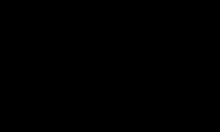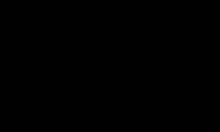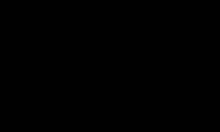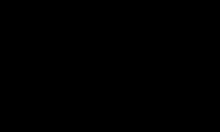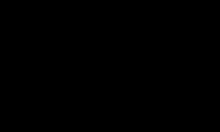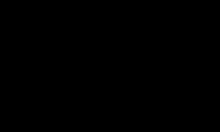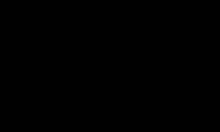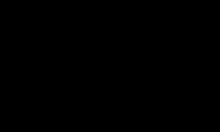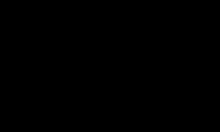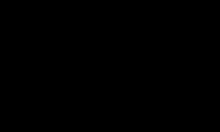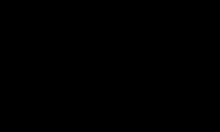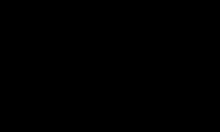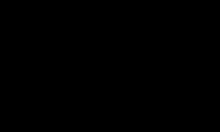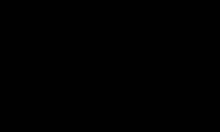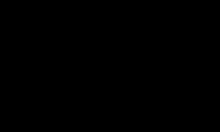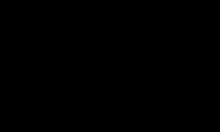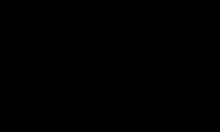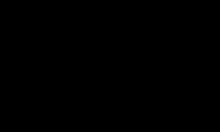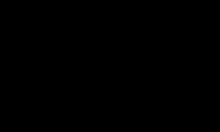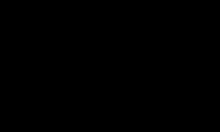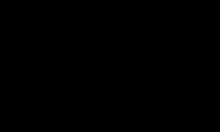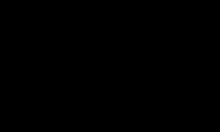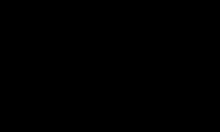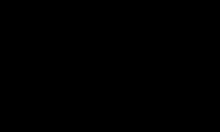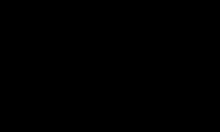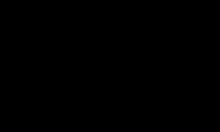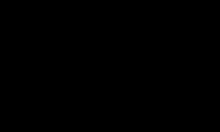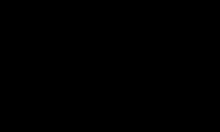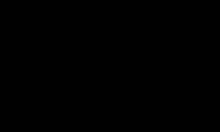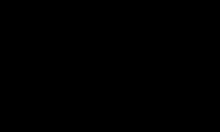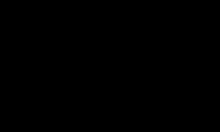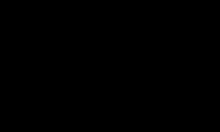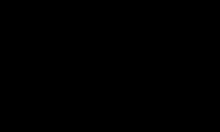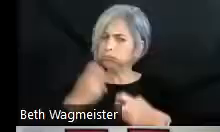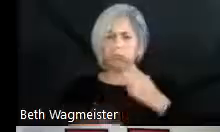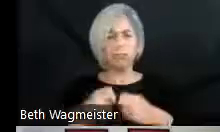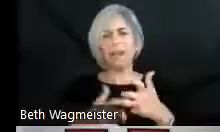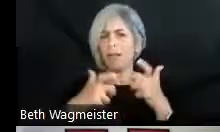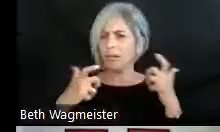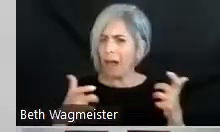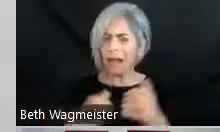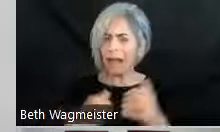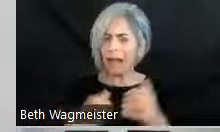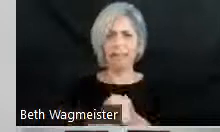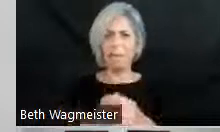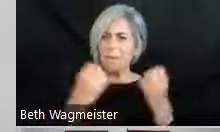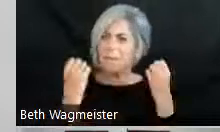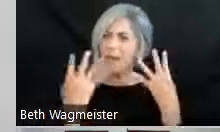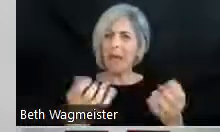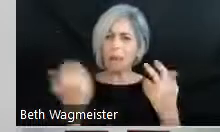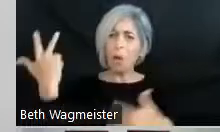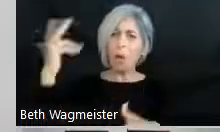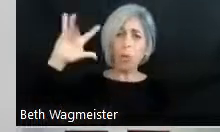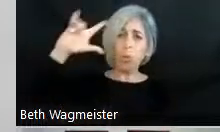back in 1945 was facing a really big problem. It was there was way too many plane crashes.